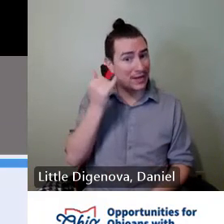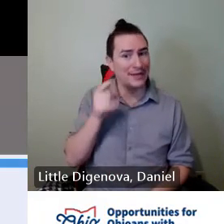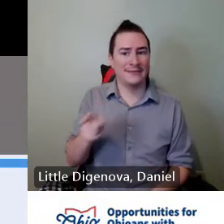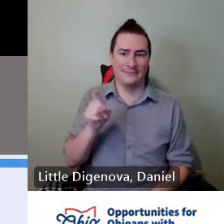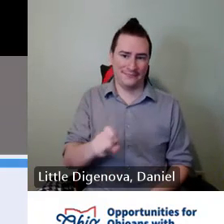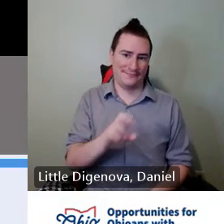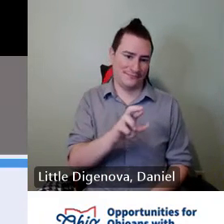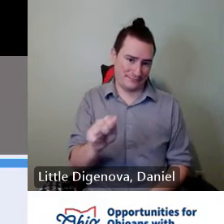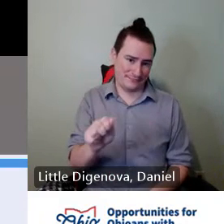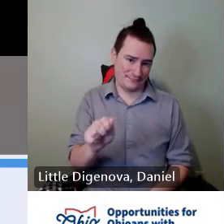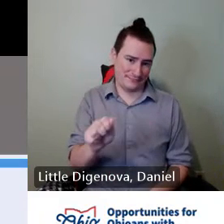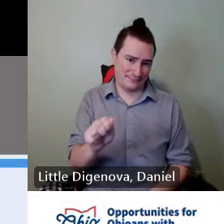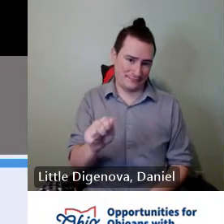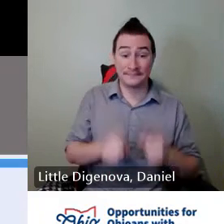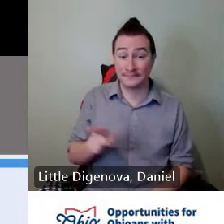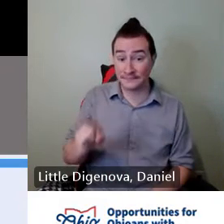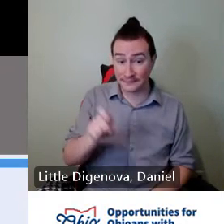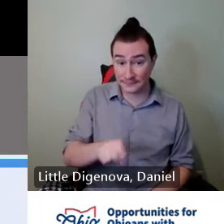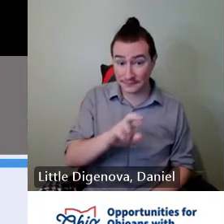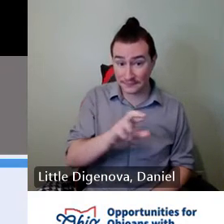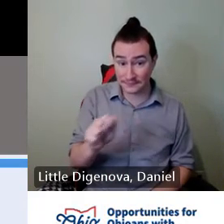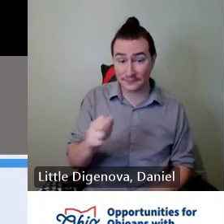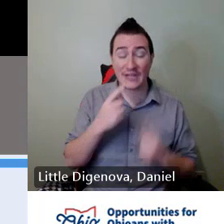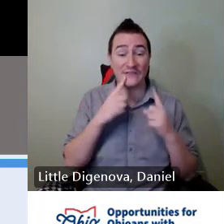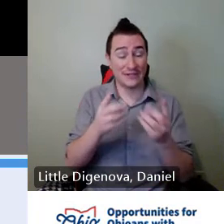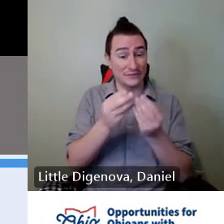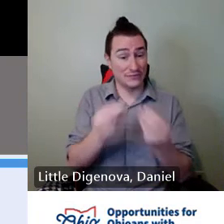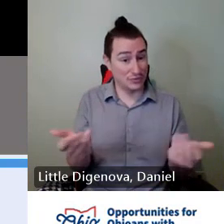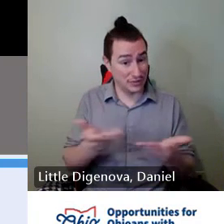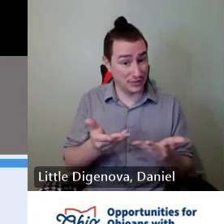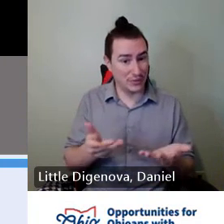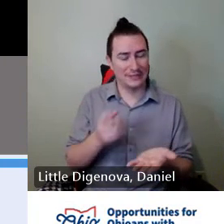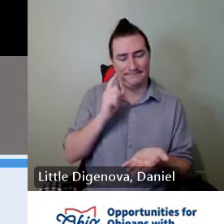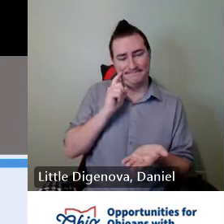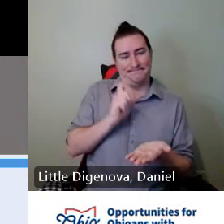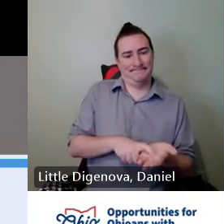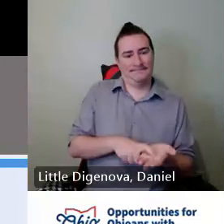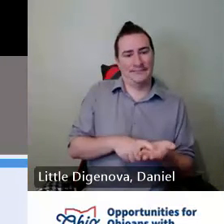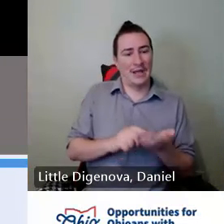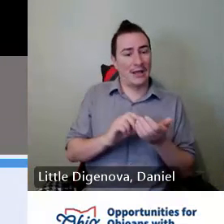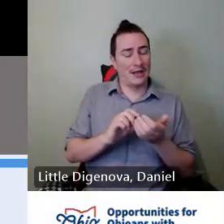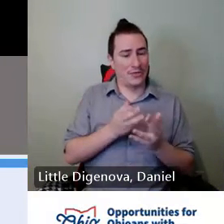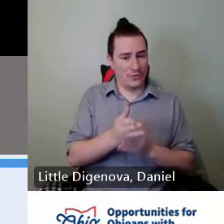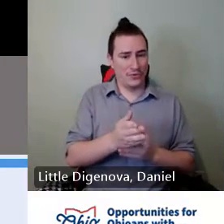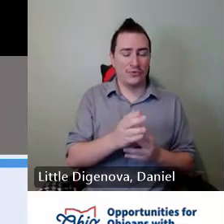the effective solution must be identified on a case-by-case basis through a collaborative effort between the employee and